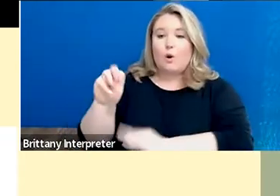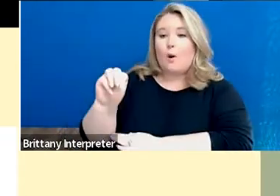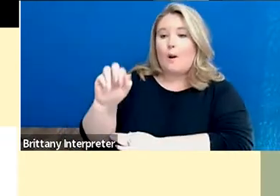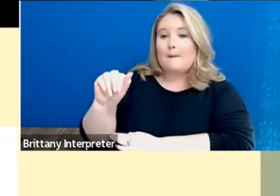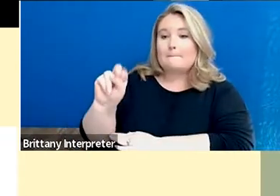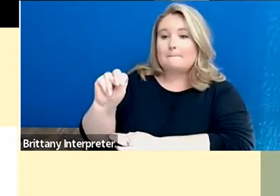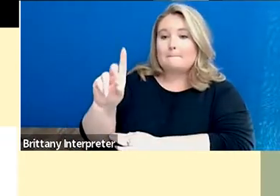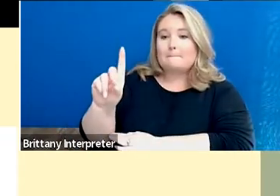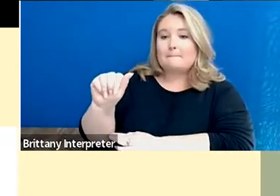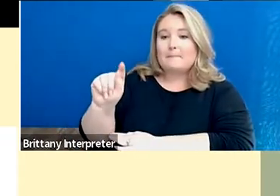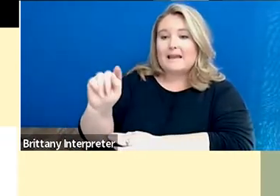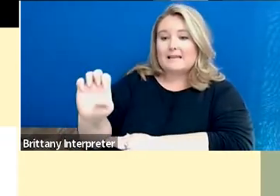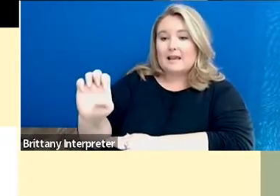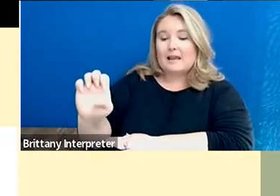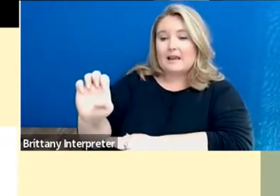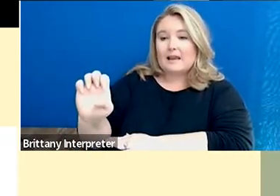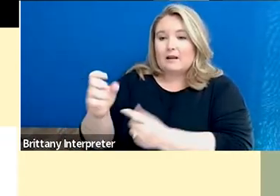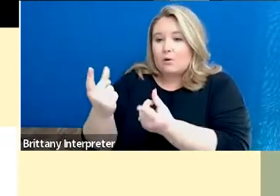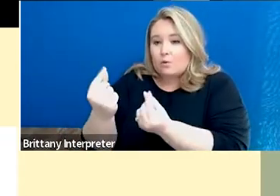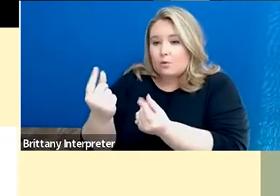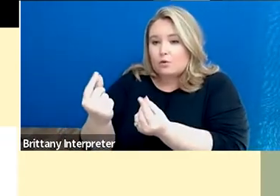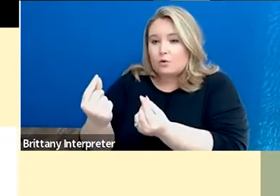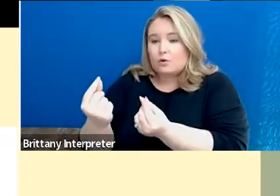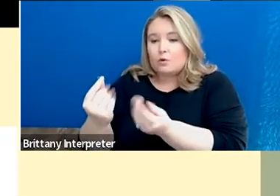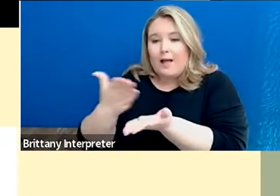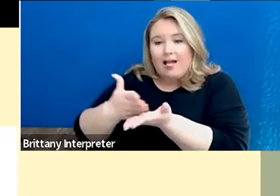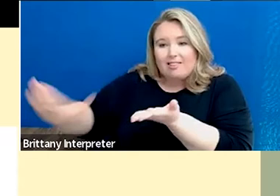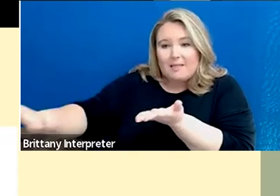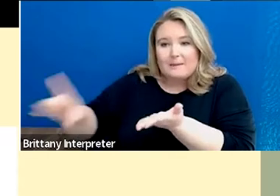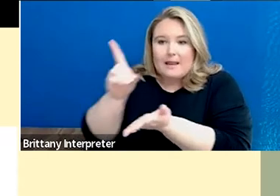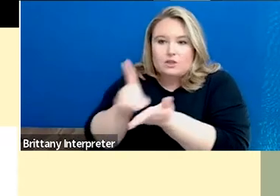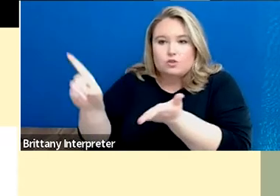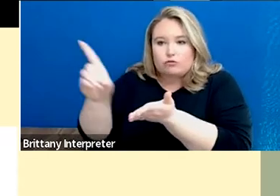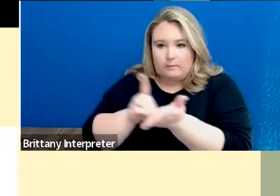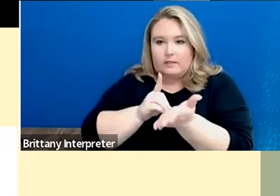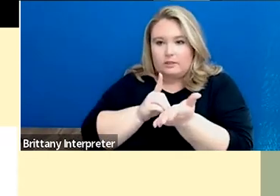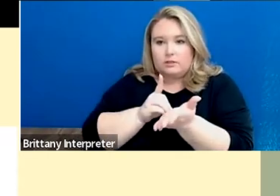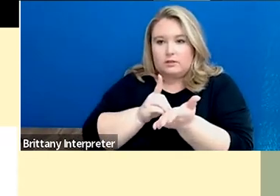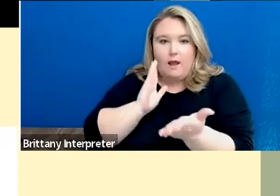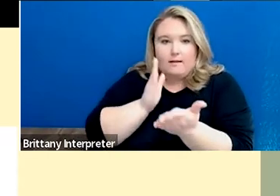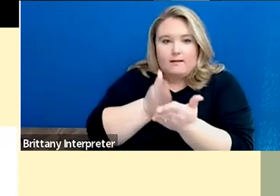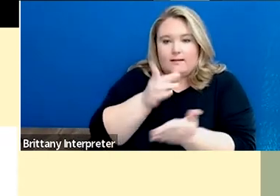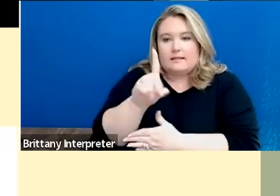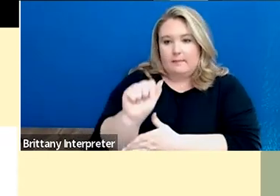for the Elimination of Discrimination Against People with Disabilities. And when Janiece talks to you today,